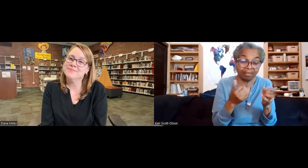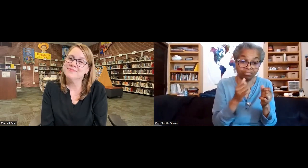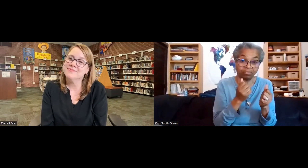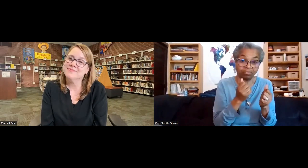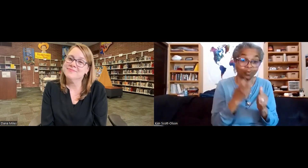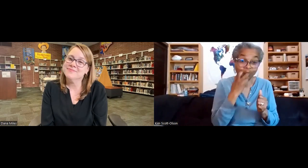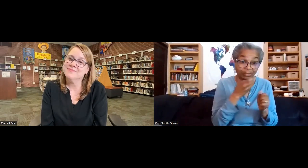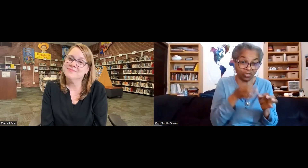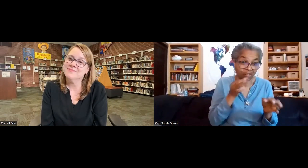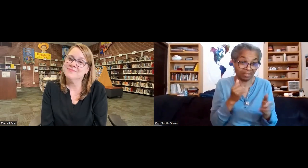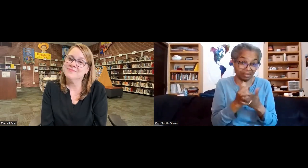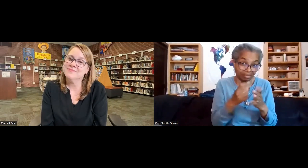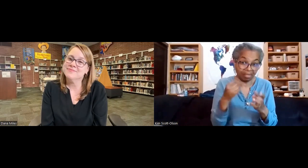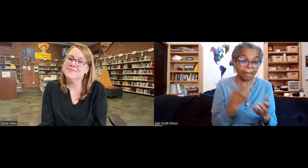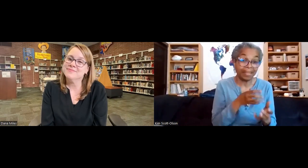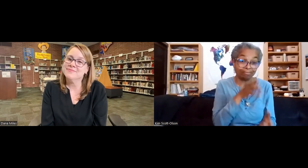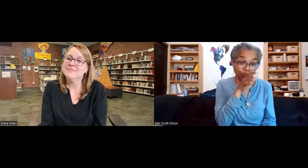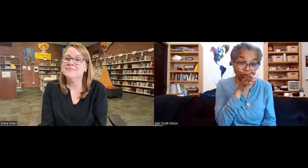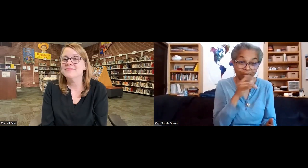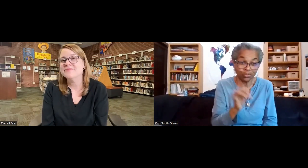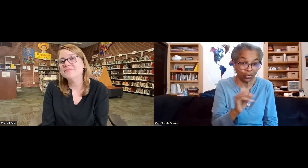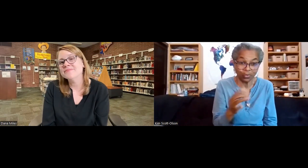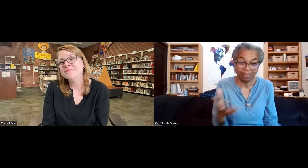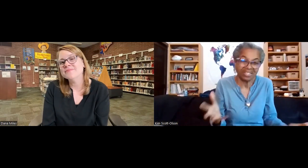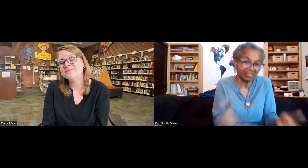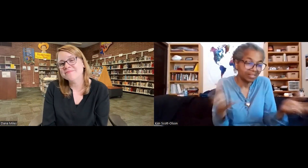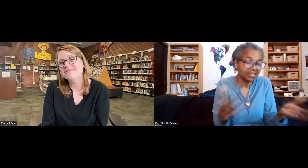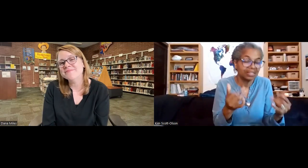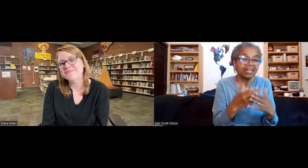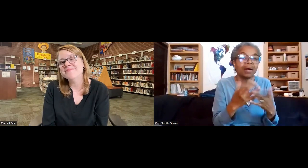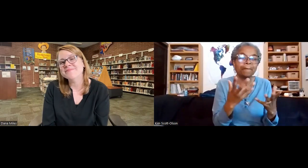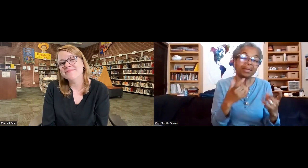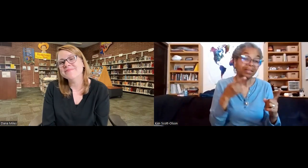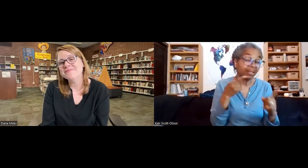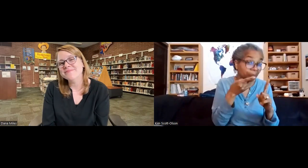It would help so many children with delayed speech, and of course they can speak too.